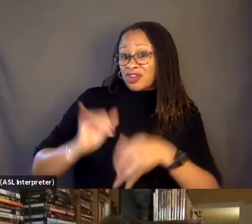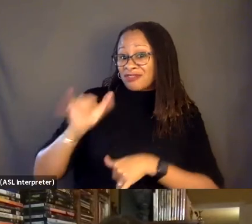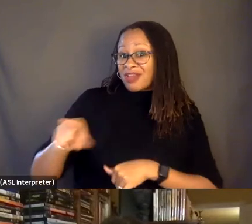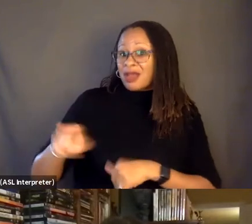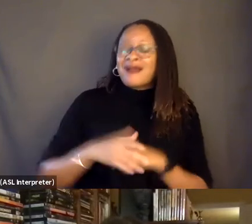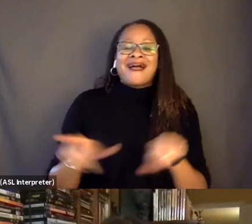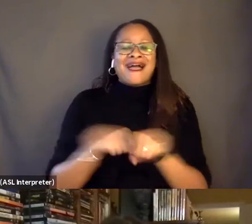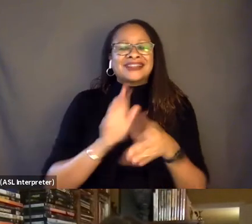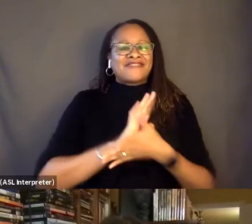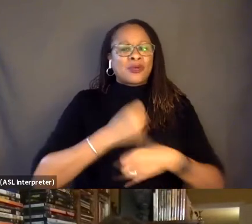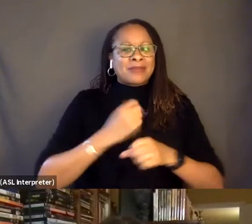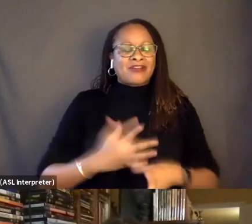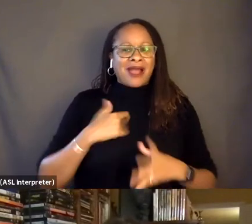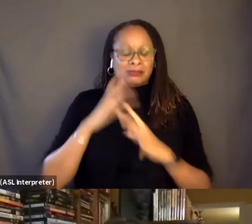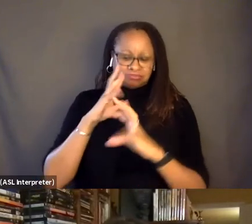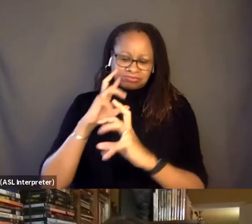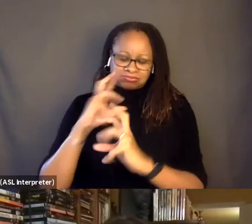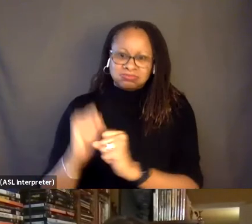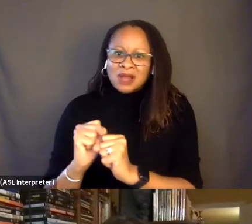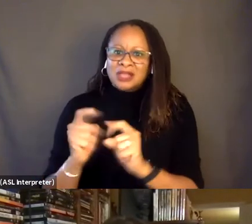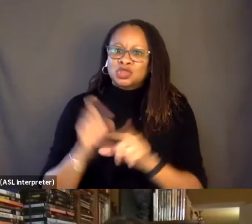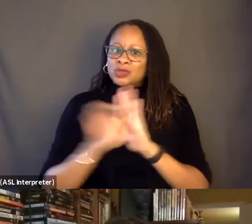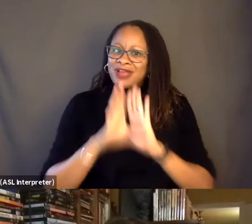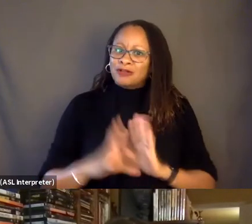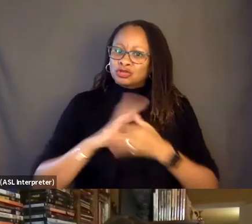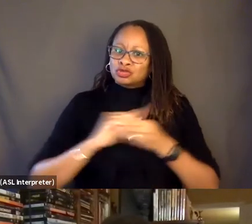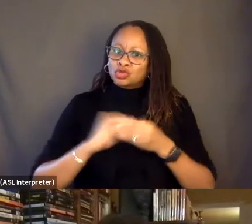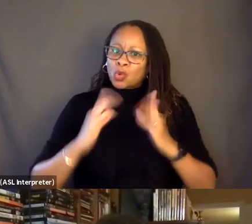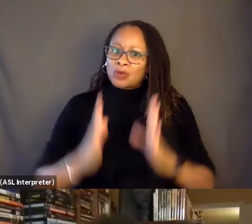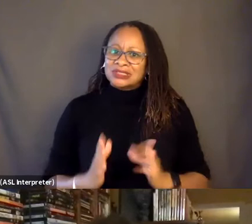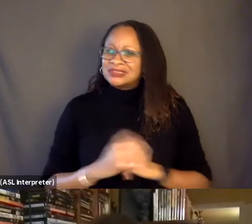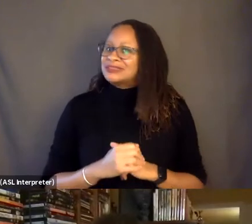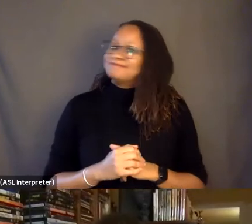I'm drawn to characters and stories. I'm never, I don't, you know, I never think,